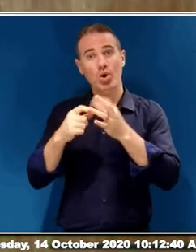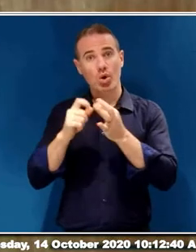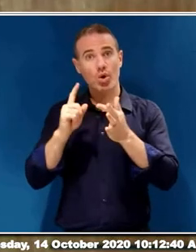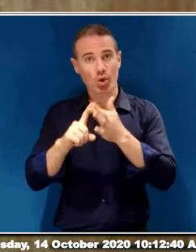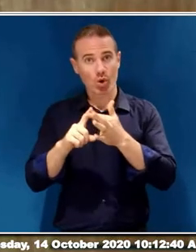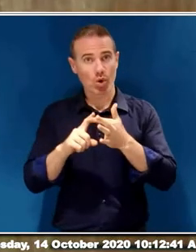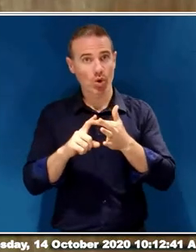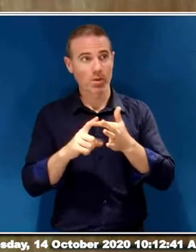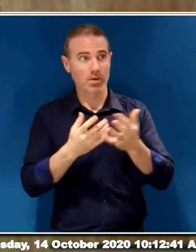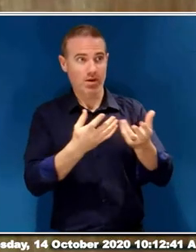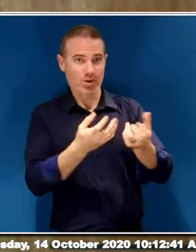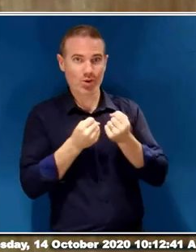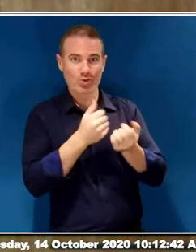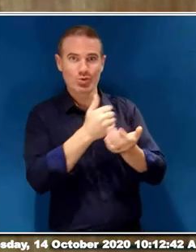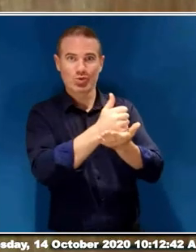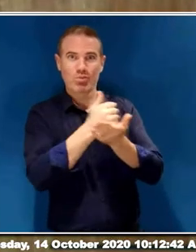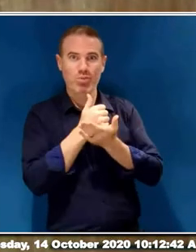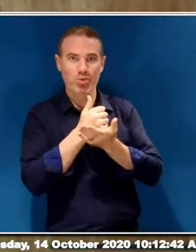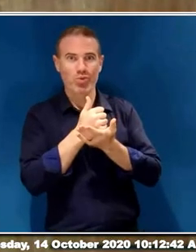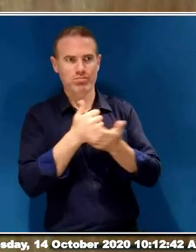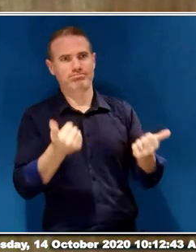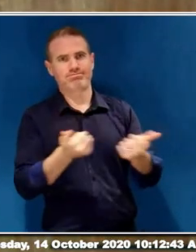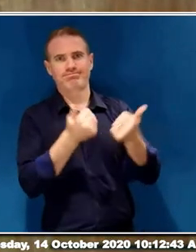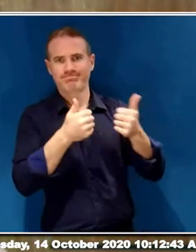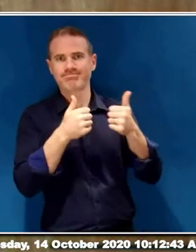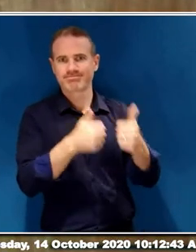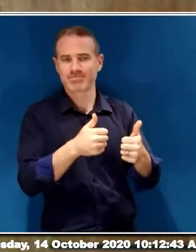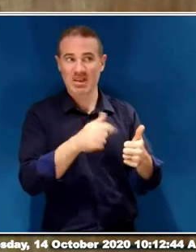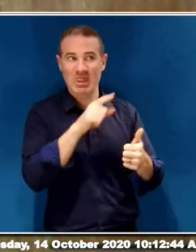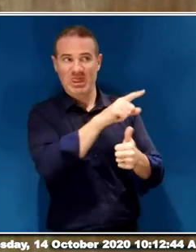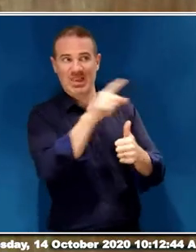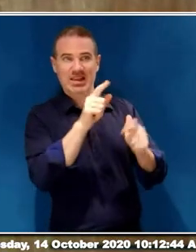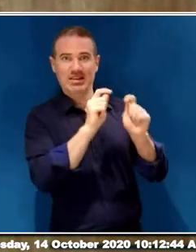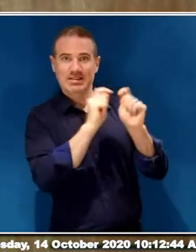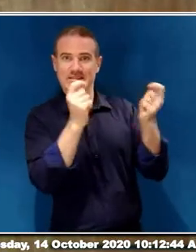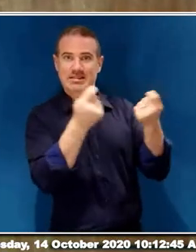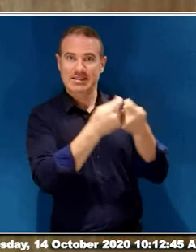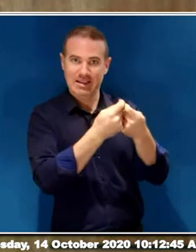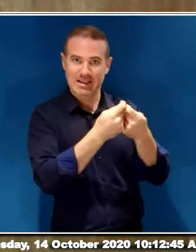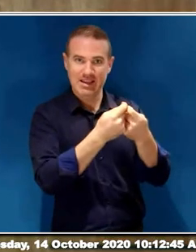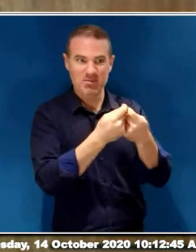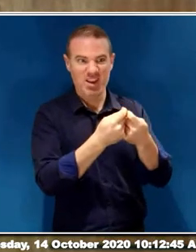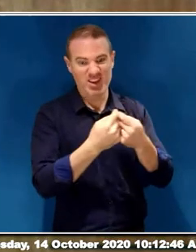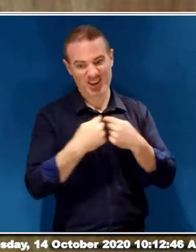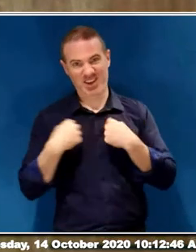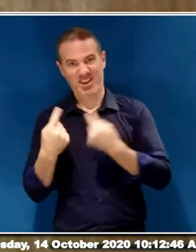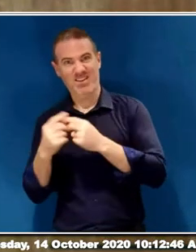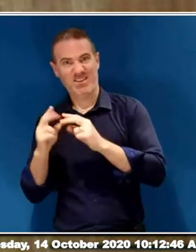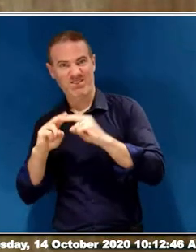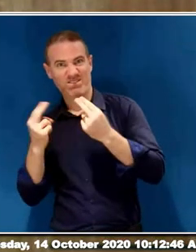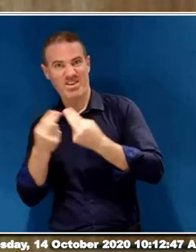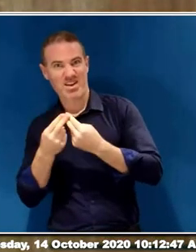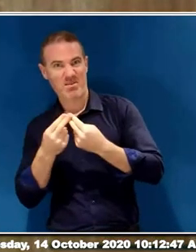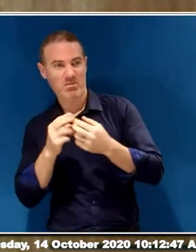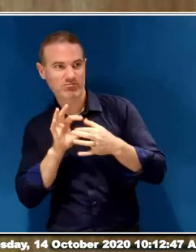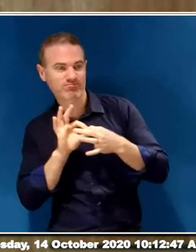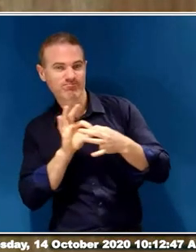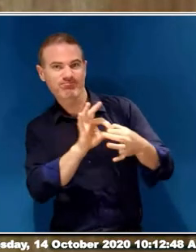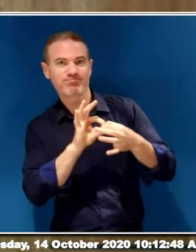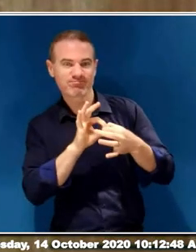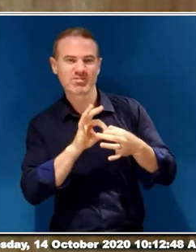working with him and us as a family felt that Autism Queensland might be able to